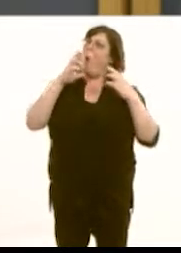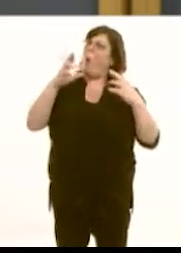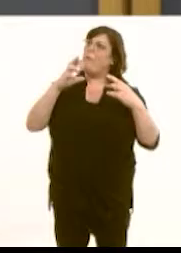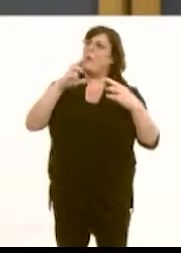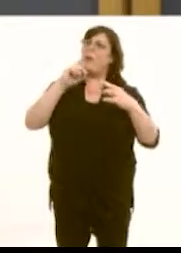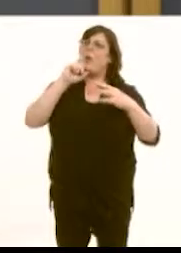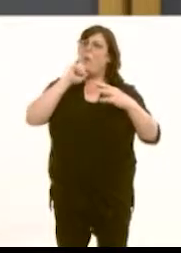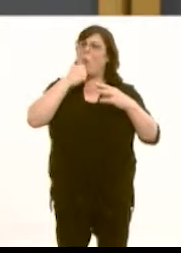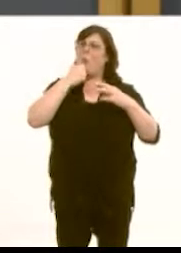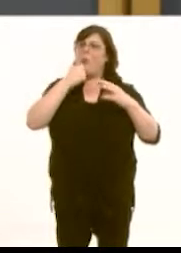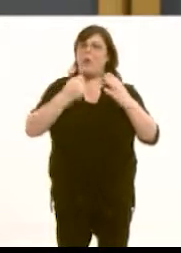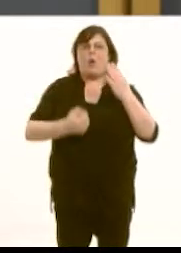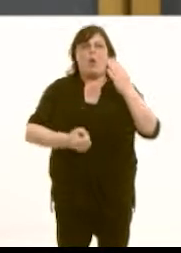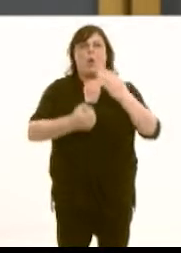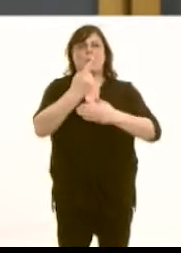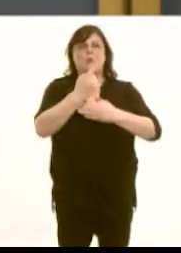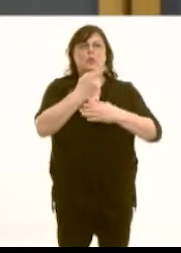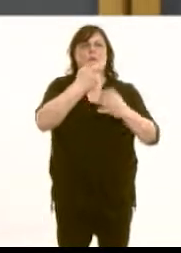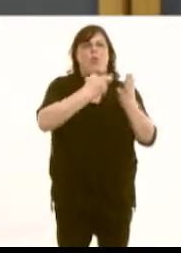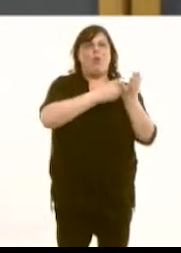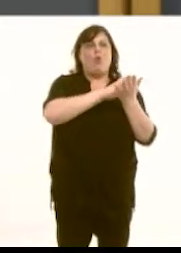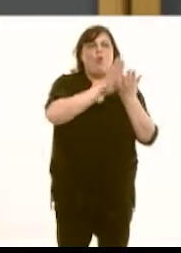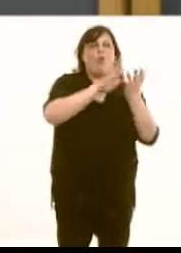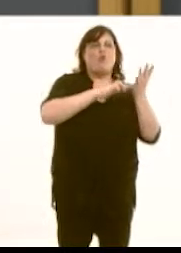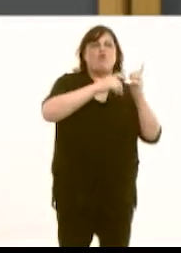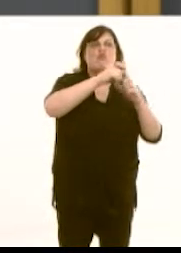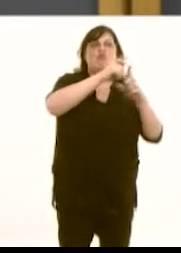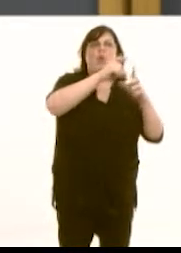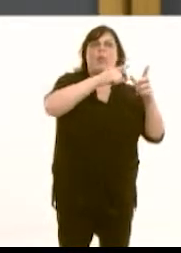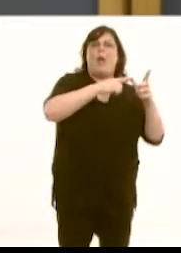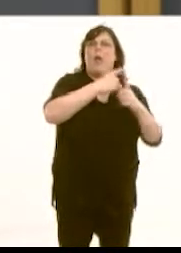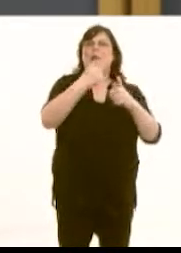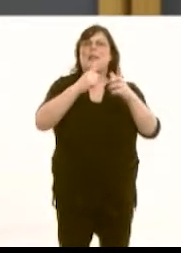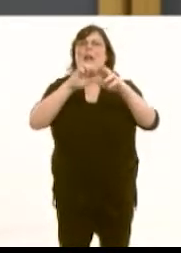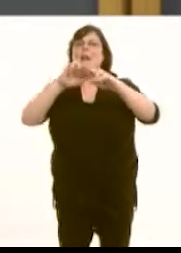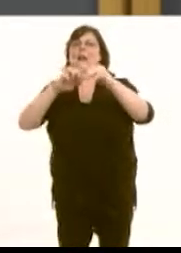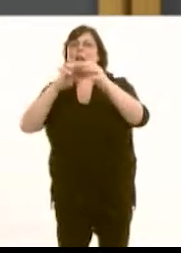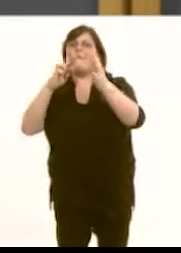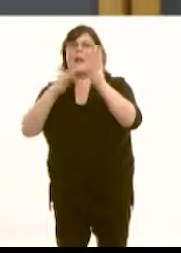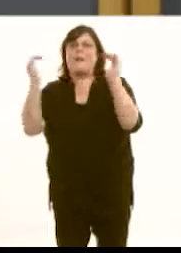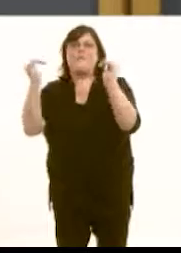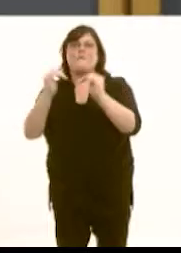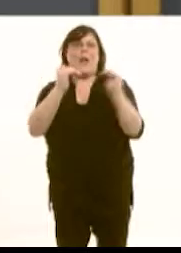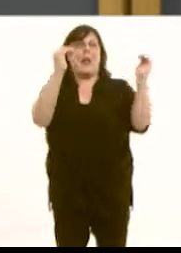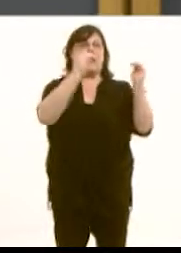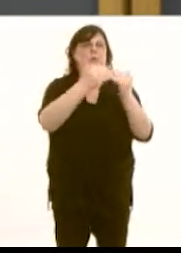of the Afan and Rhondda valleys, which, in itself, could be a great attraction for tourists in both valleys and across Wales as a whole.